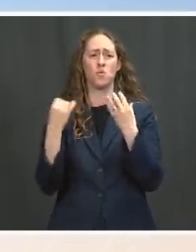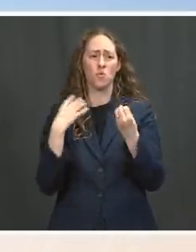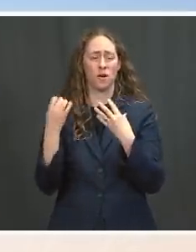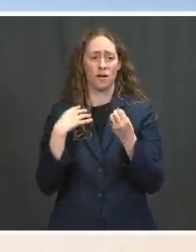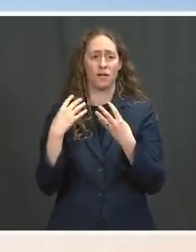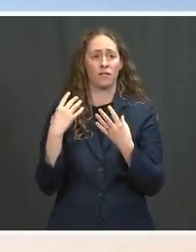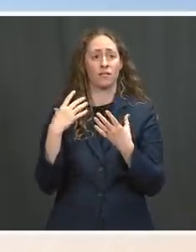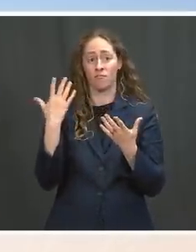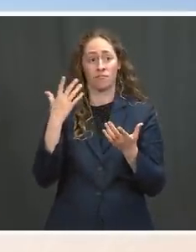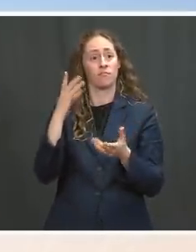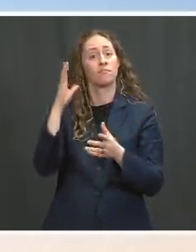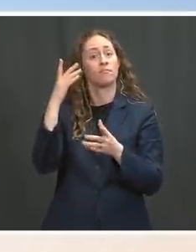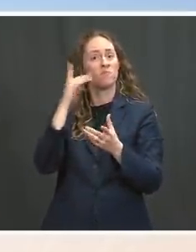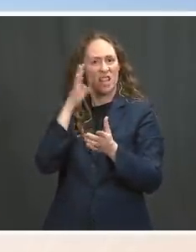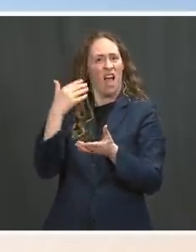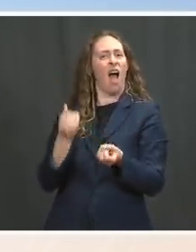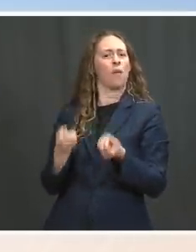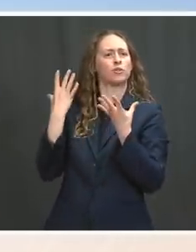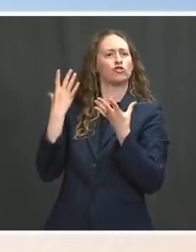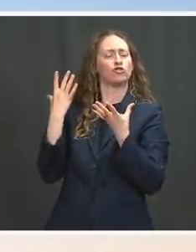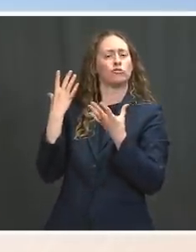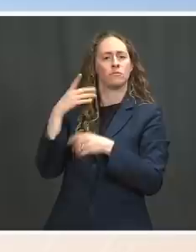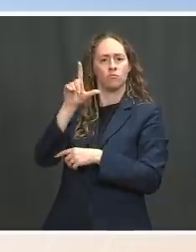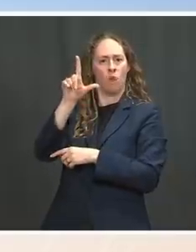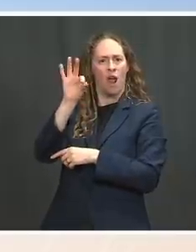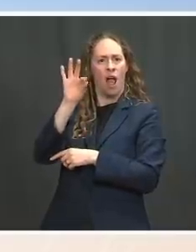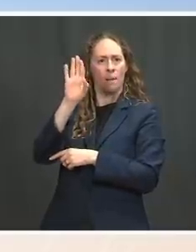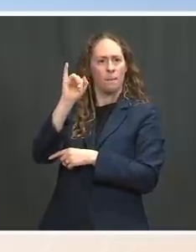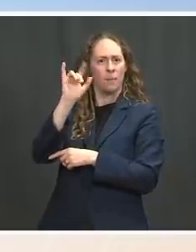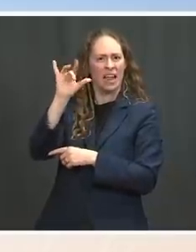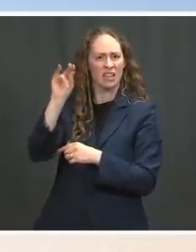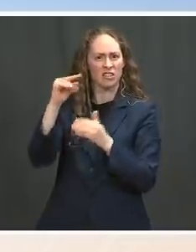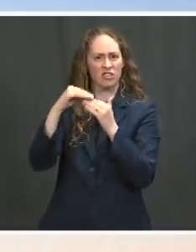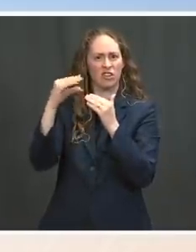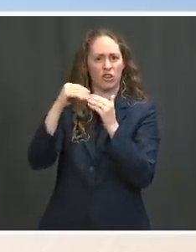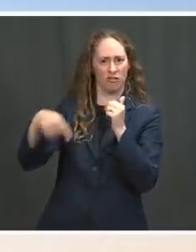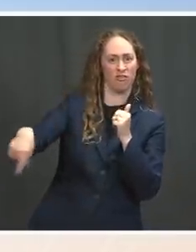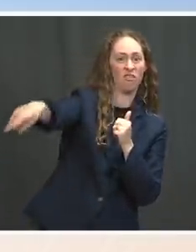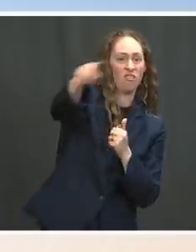Businesses that qualify for grants should expect to receive the funds within two weeks.